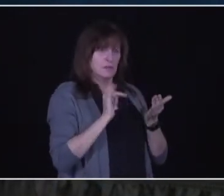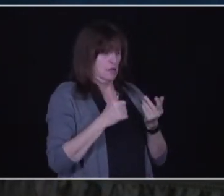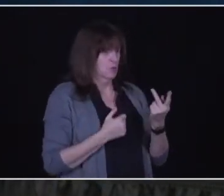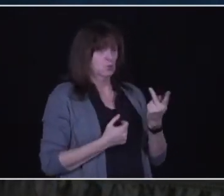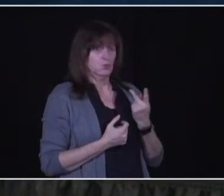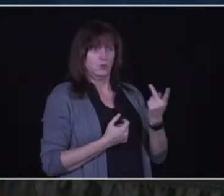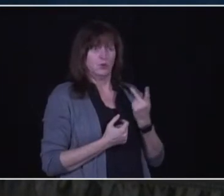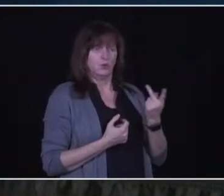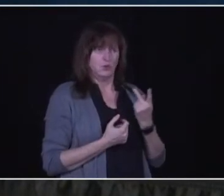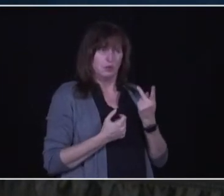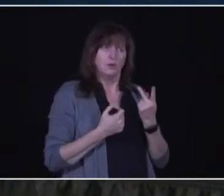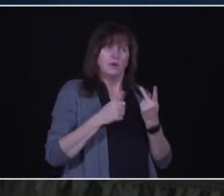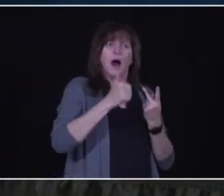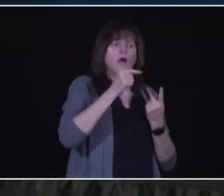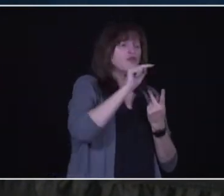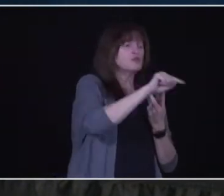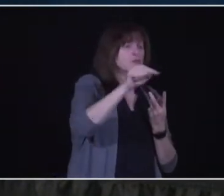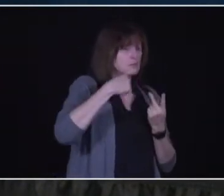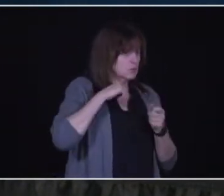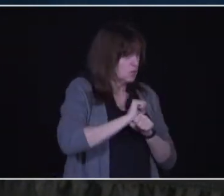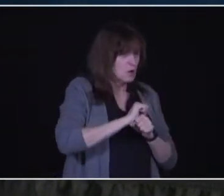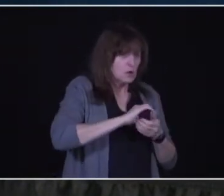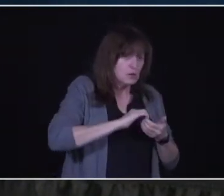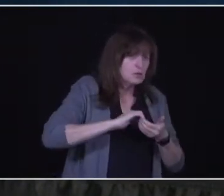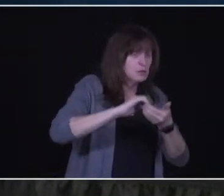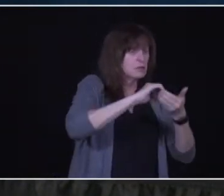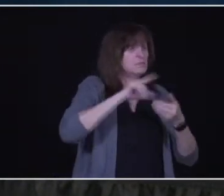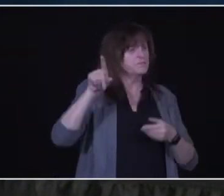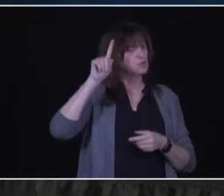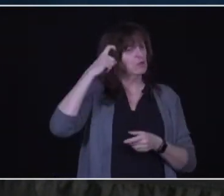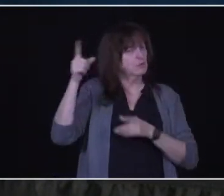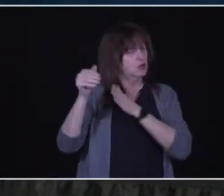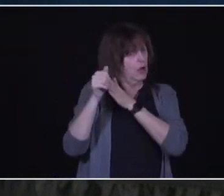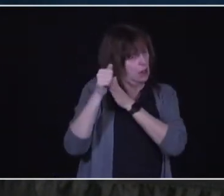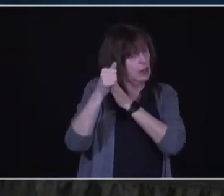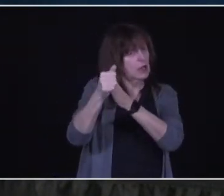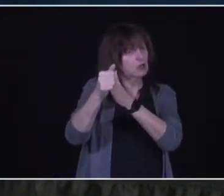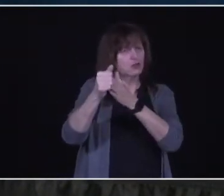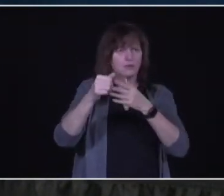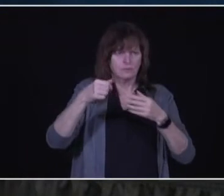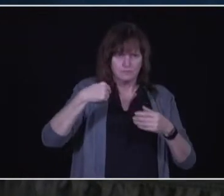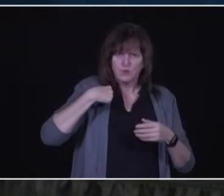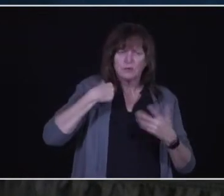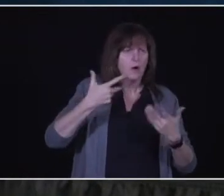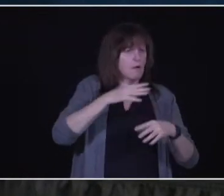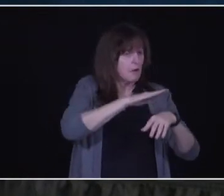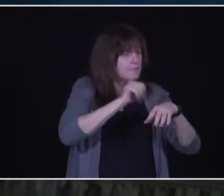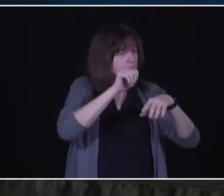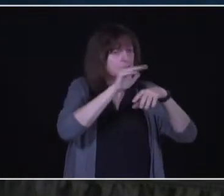ministries in this fight against this crime. Under the Premier's leadership we are drawing on support from across government.